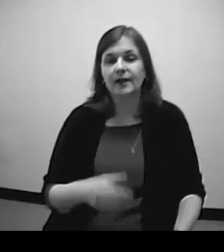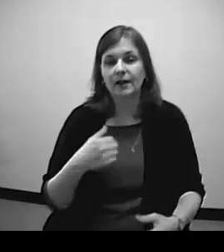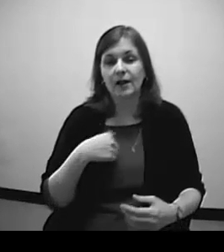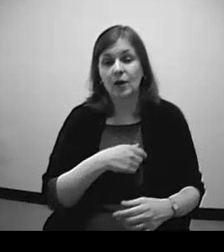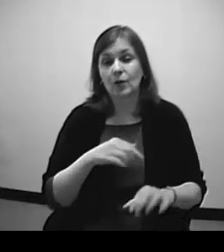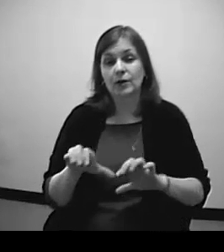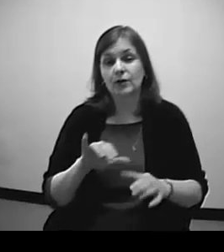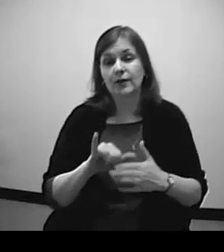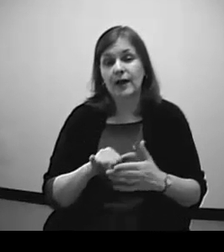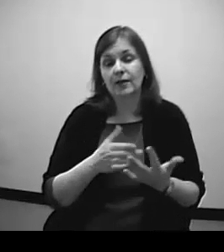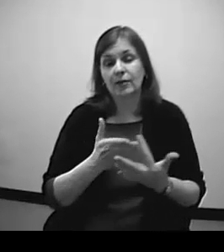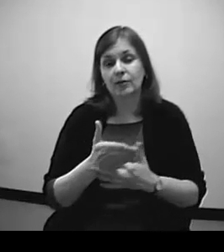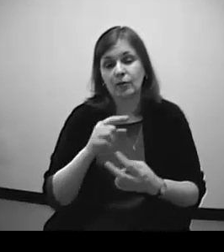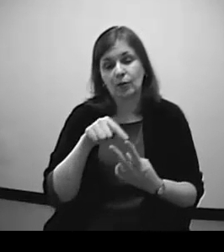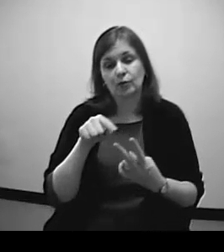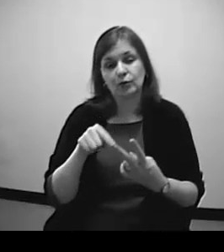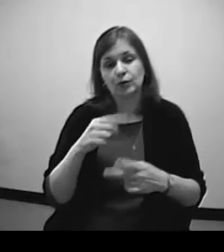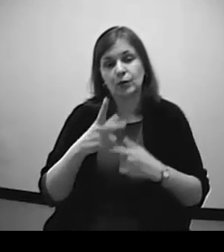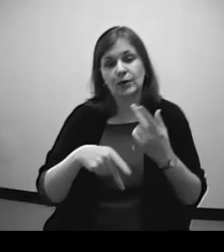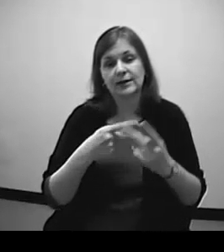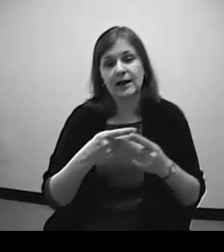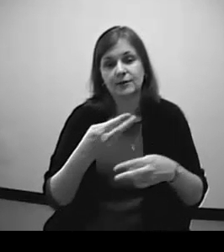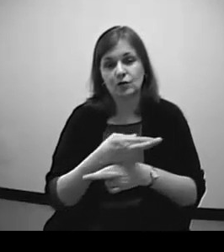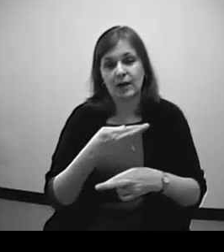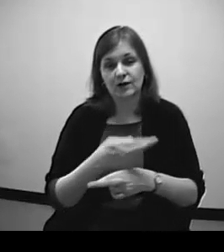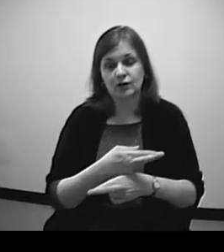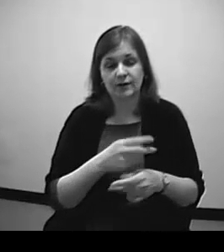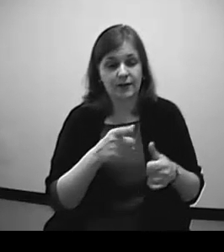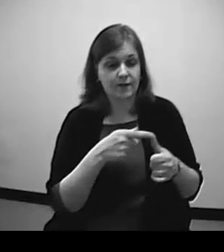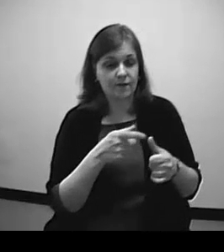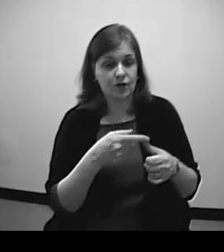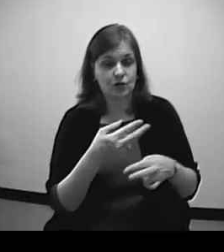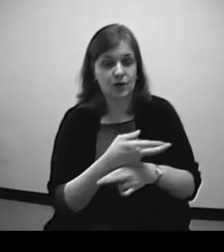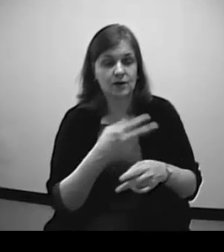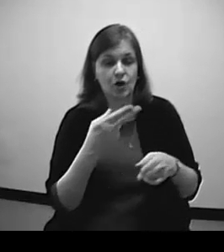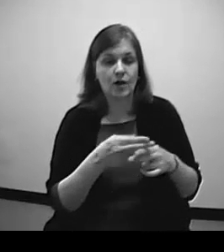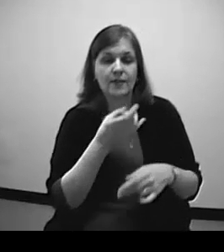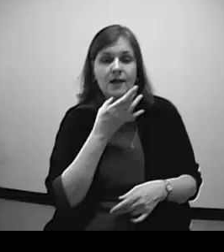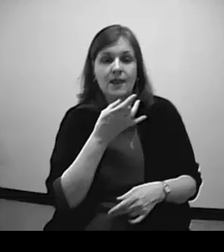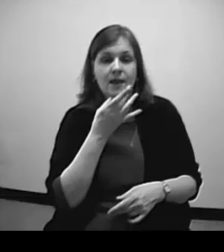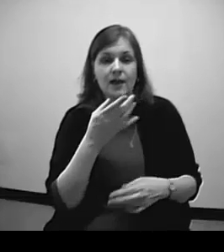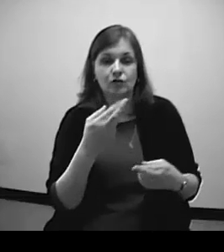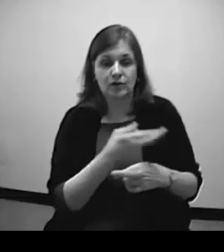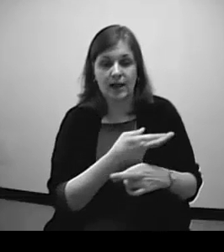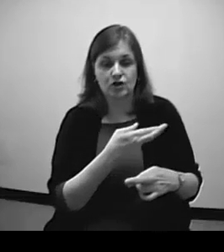we do this through two types of reactions in photosynthesis the first to something known as